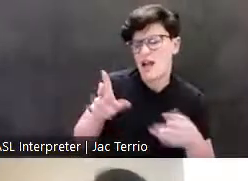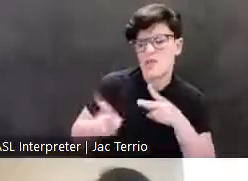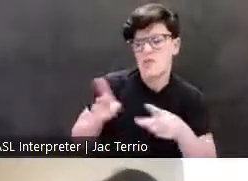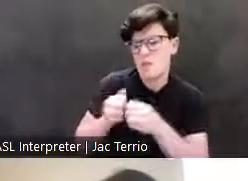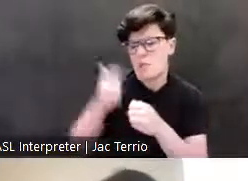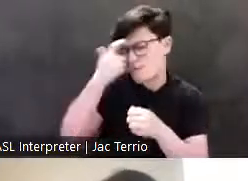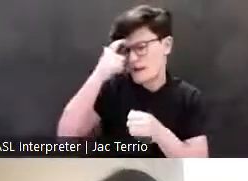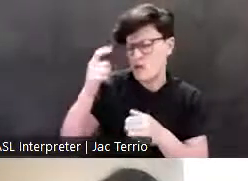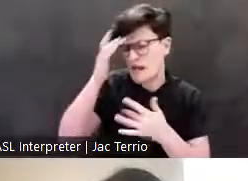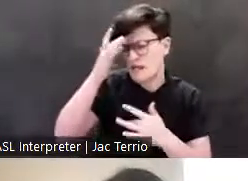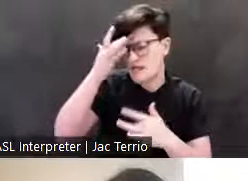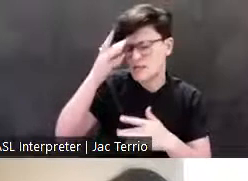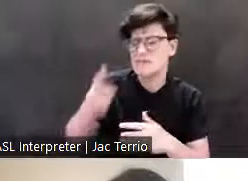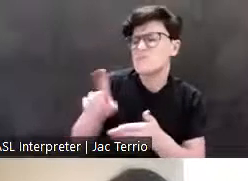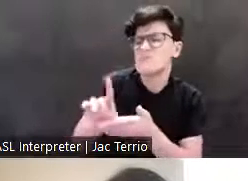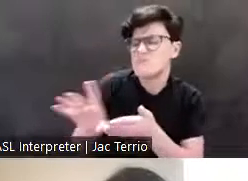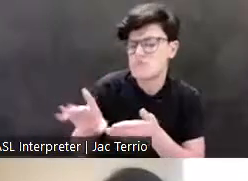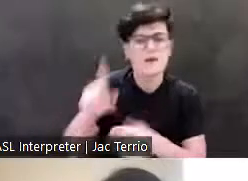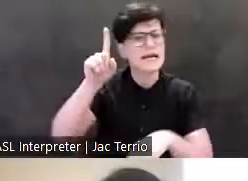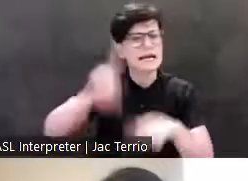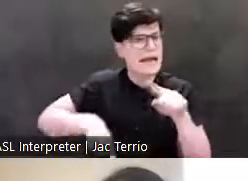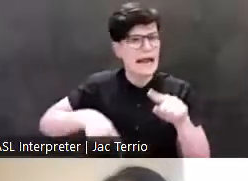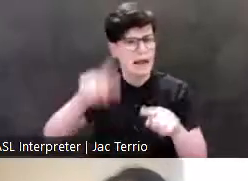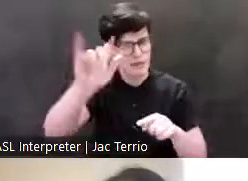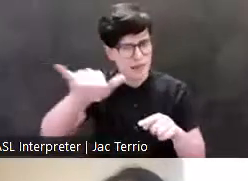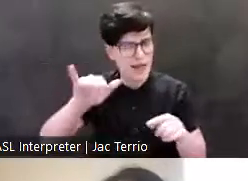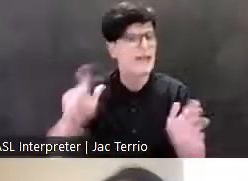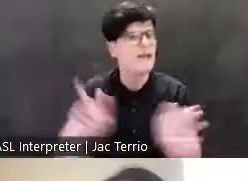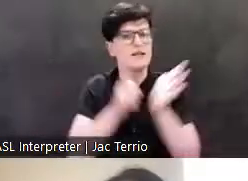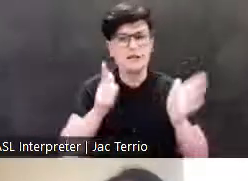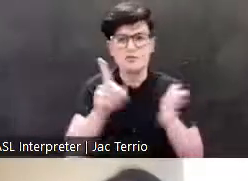That is illegal discrimination under the fair housing act.